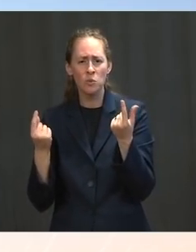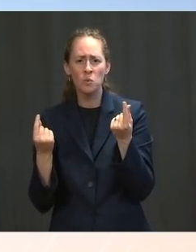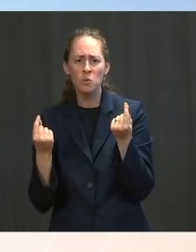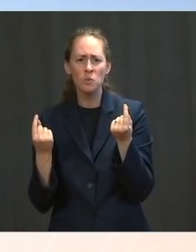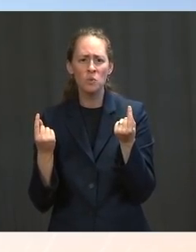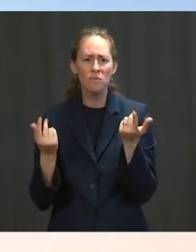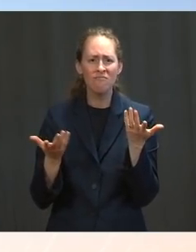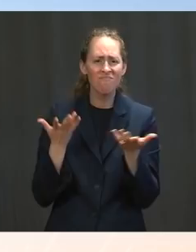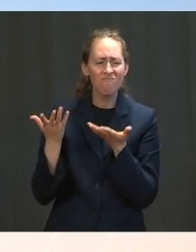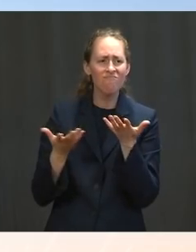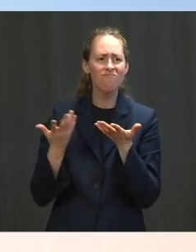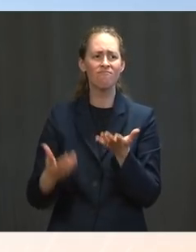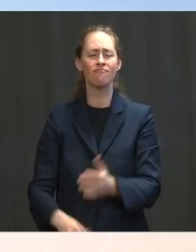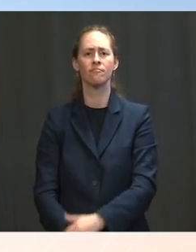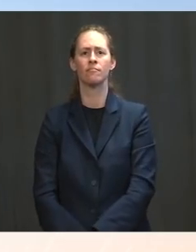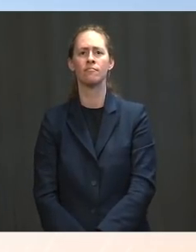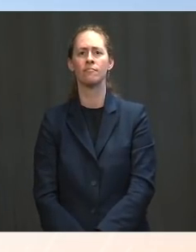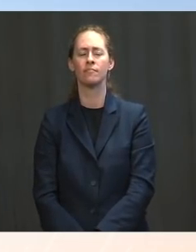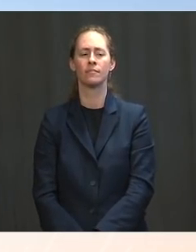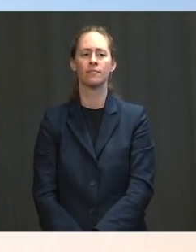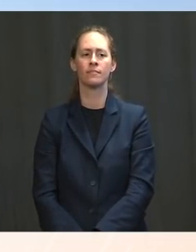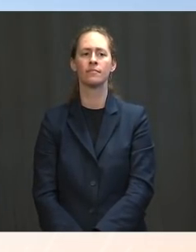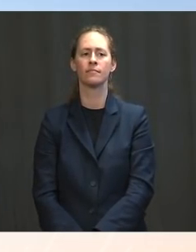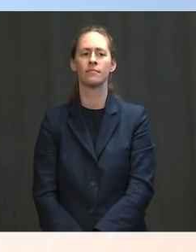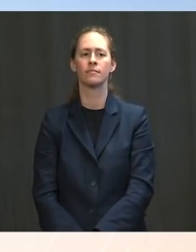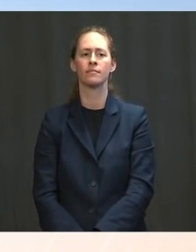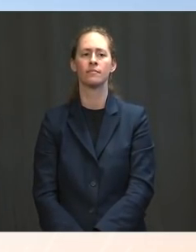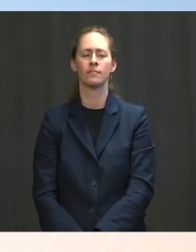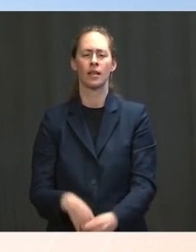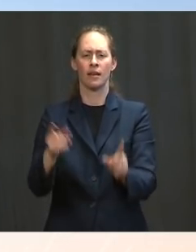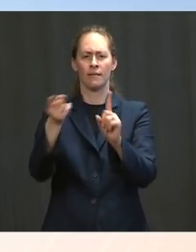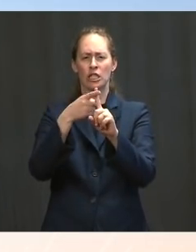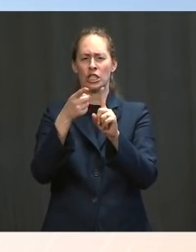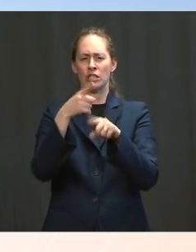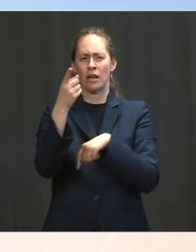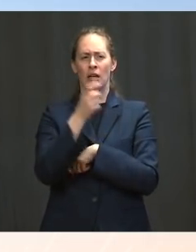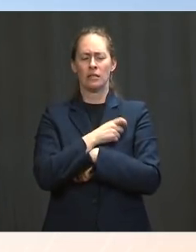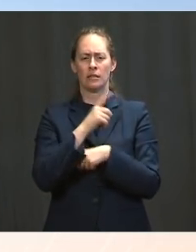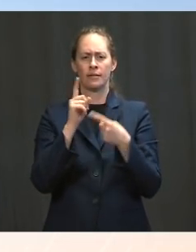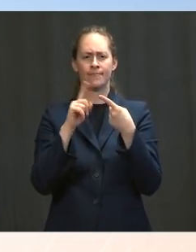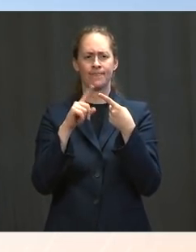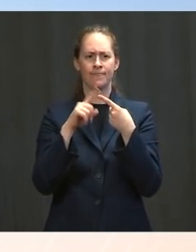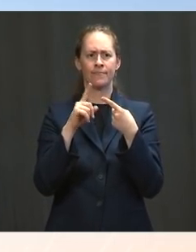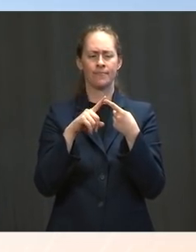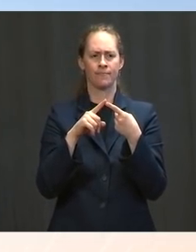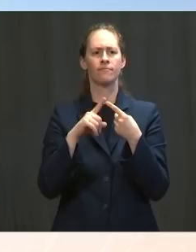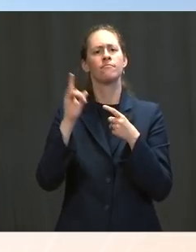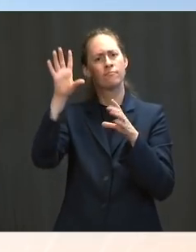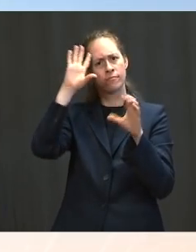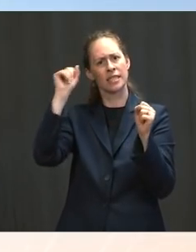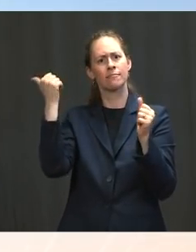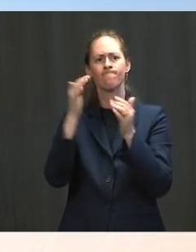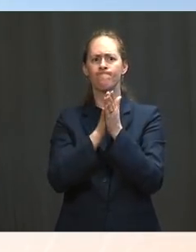Ms. Psaki: Sure. Well, on your first question, Lynn, I think the President was -- is eager to visit McHenry County College,